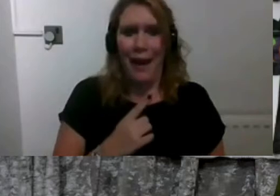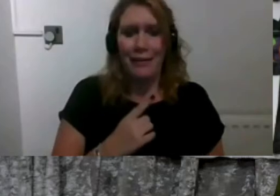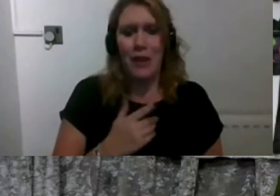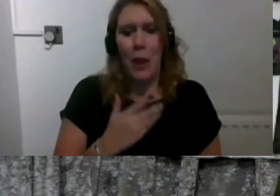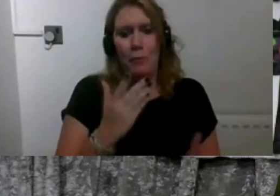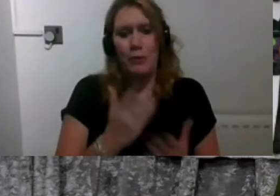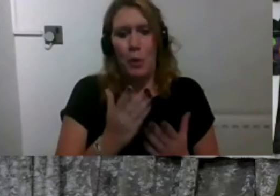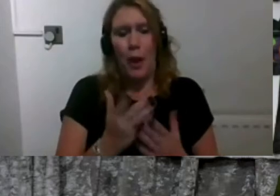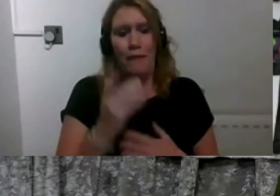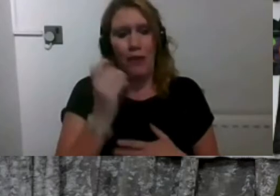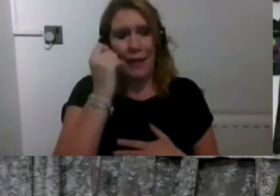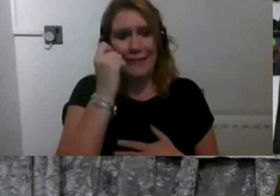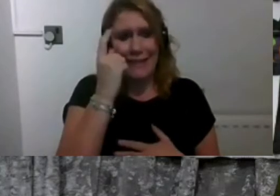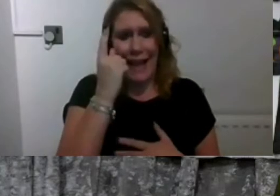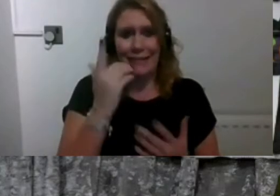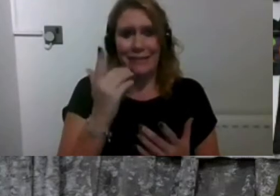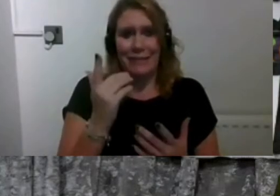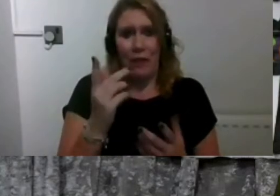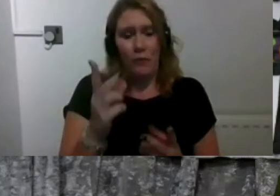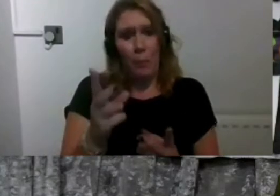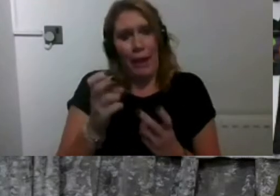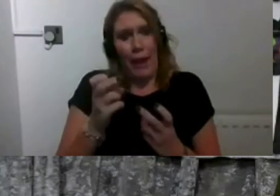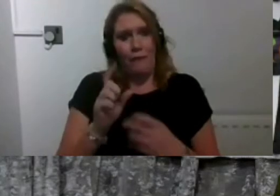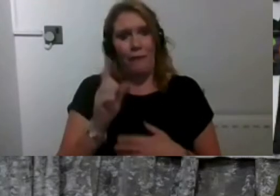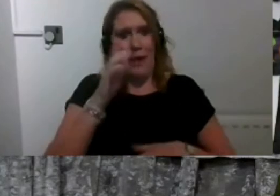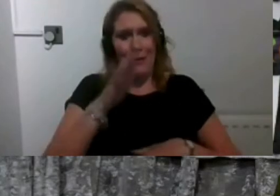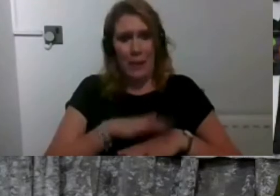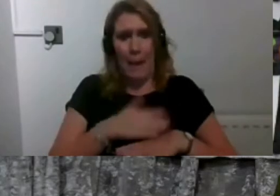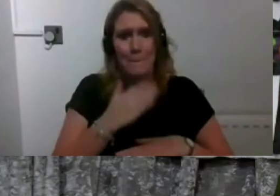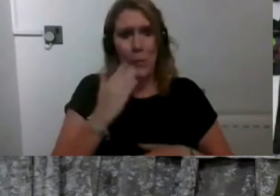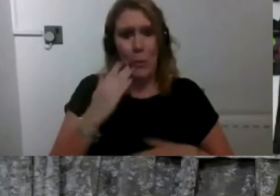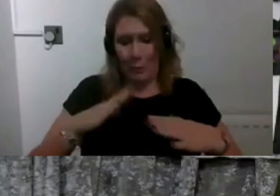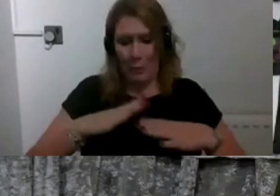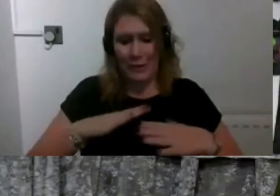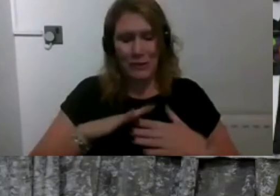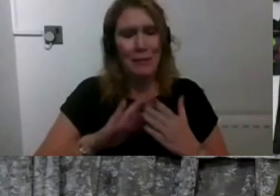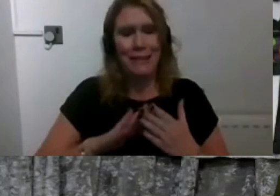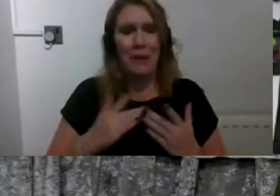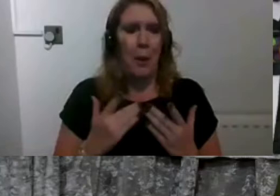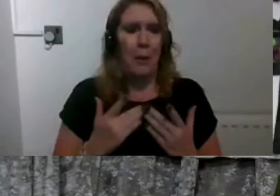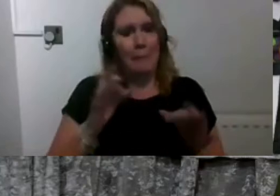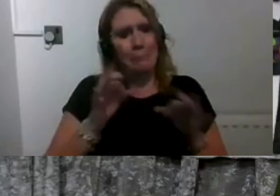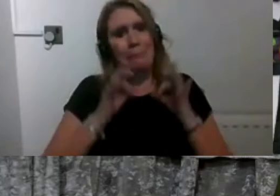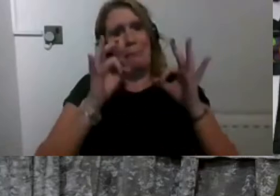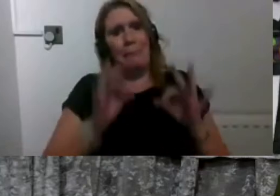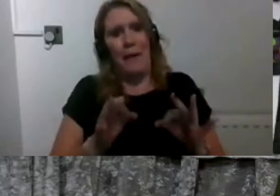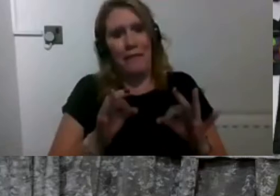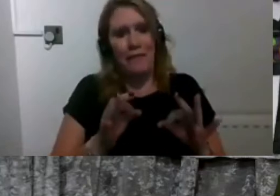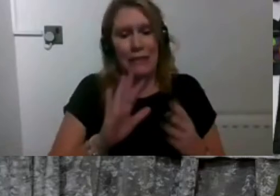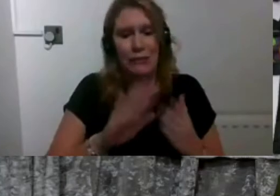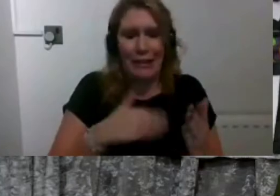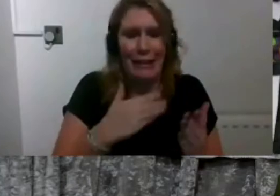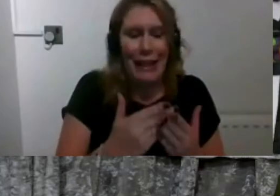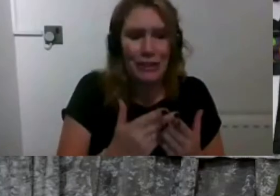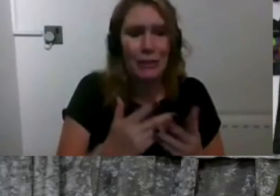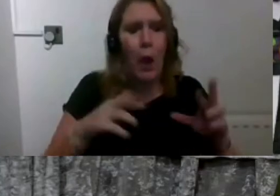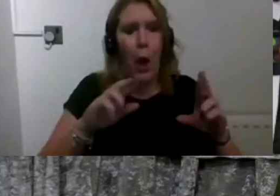understand if you're just hearing something it's not going to be the same interpretation. But I think all of us are